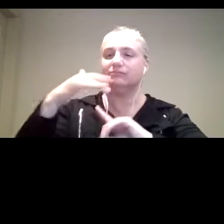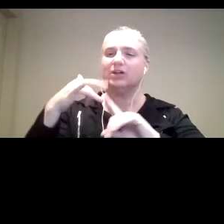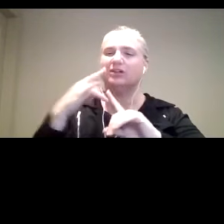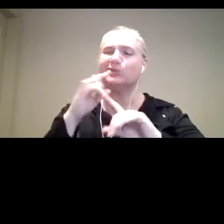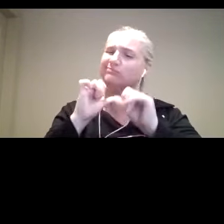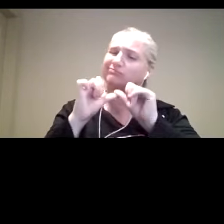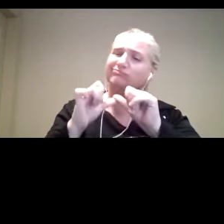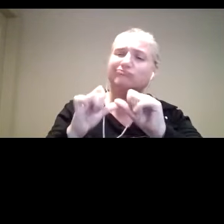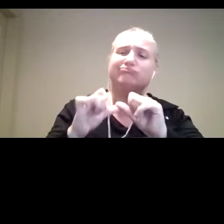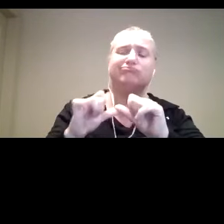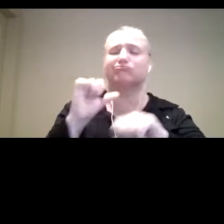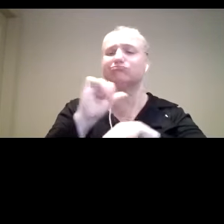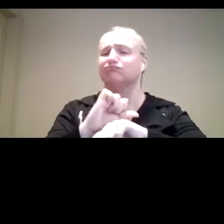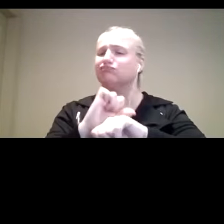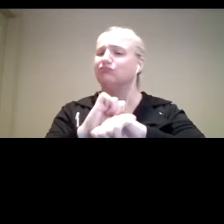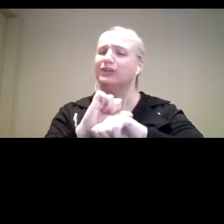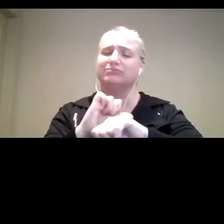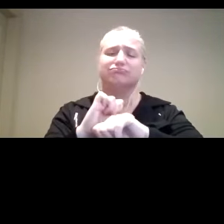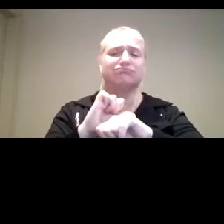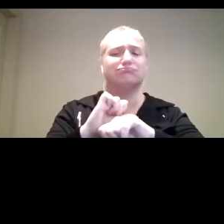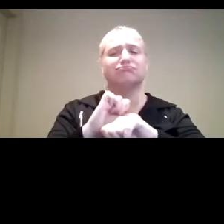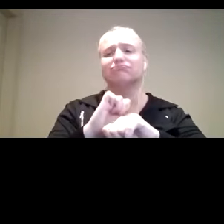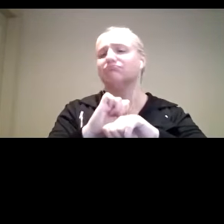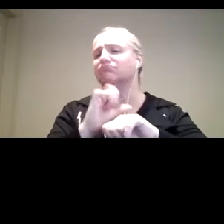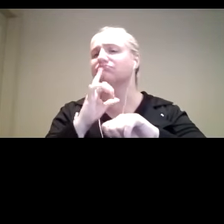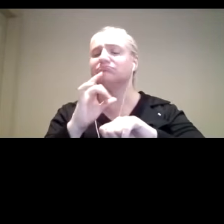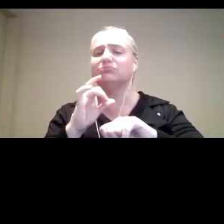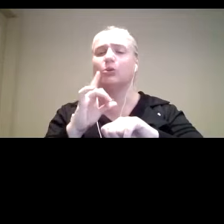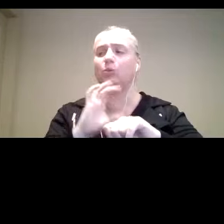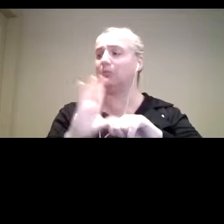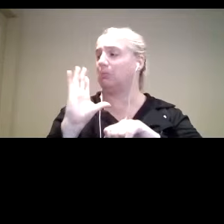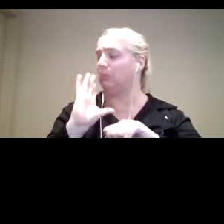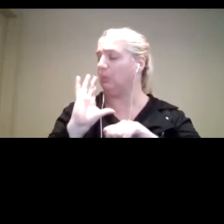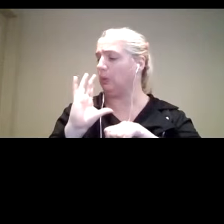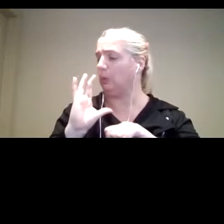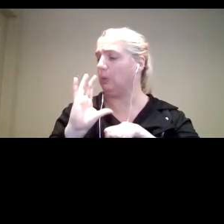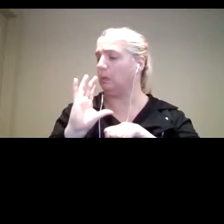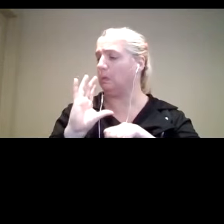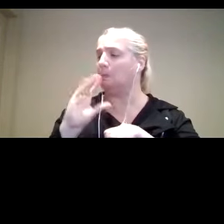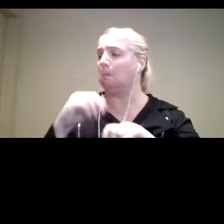This is something that in the past, I've been in this world.